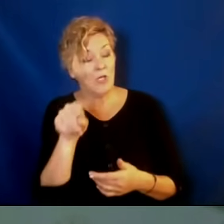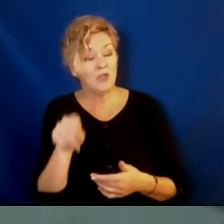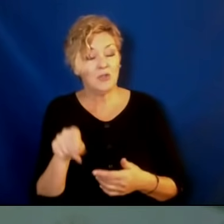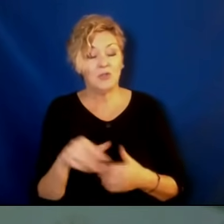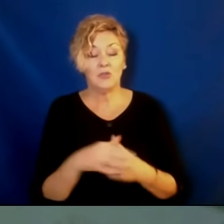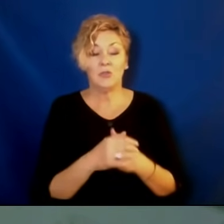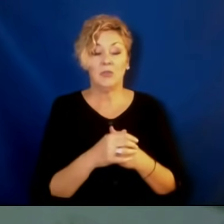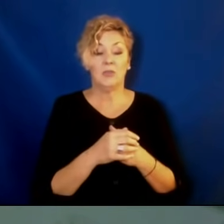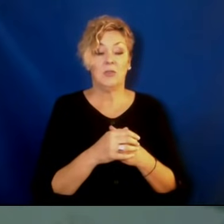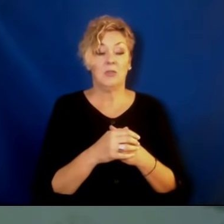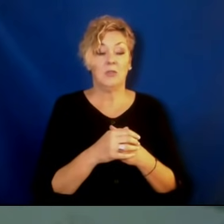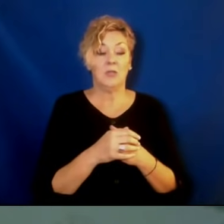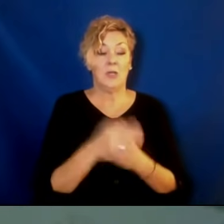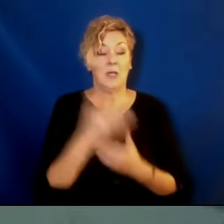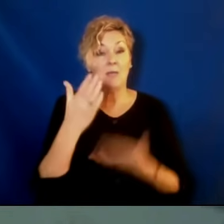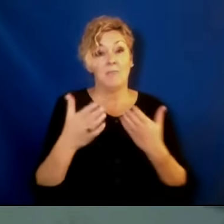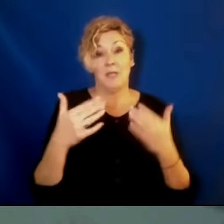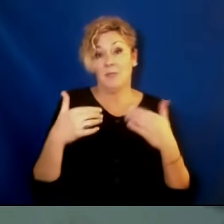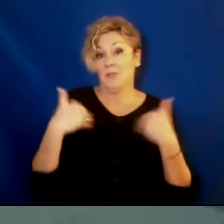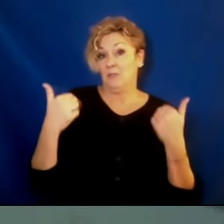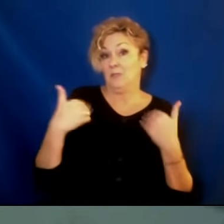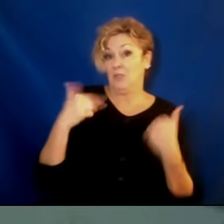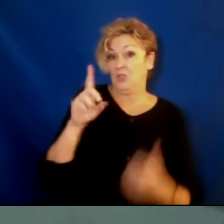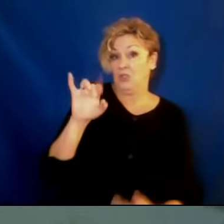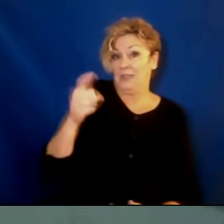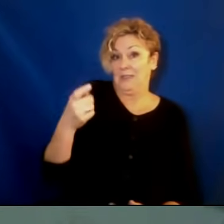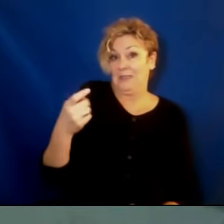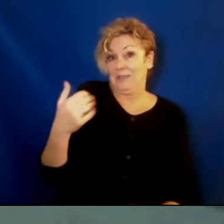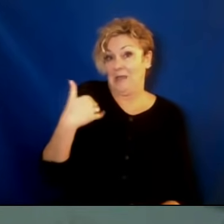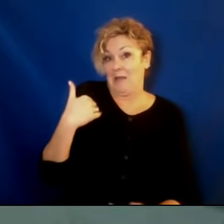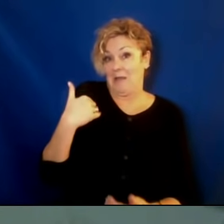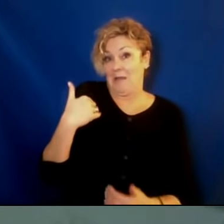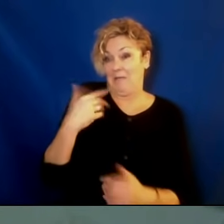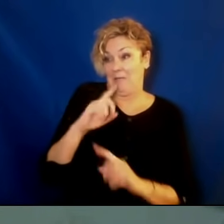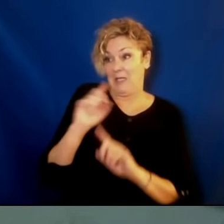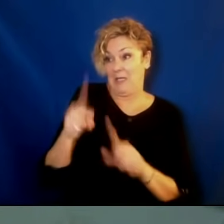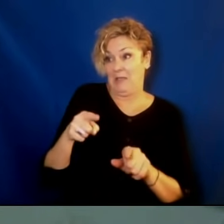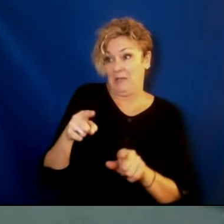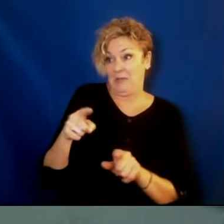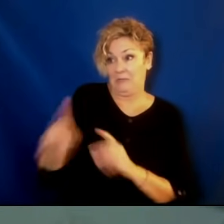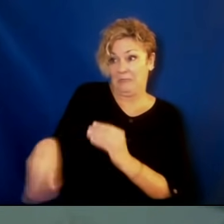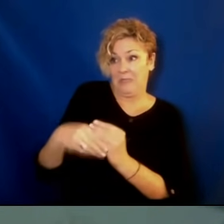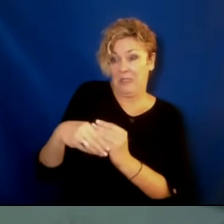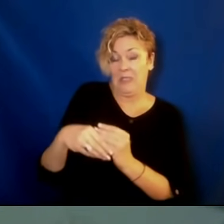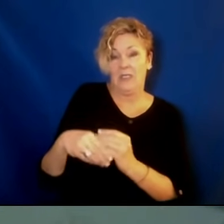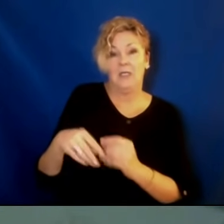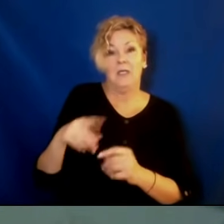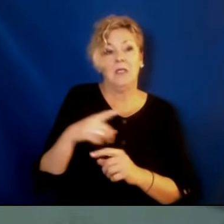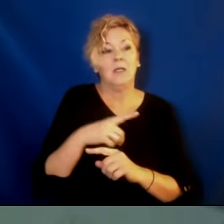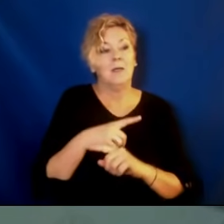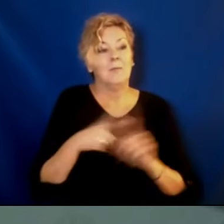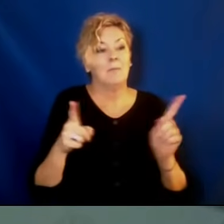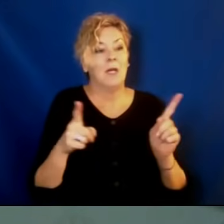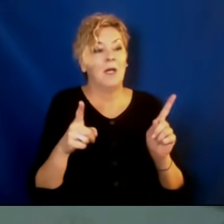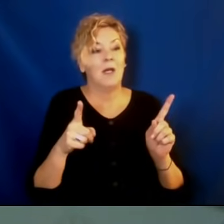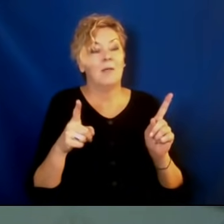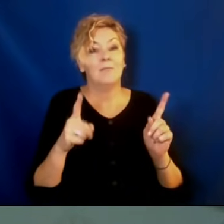How are you planning to further engage youth into Taylor and communicate guidelines for their behaviours and constraints.